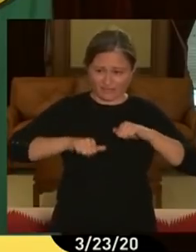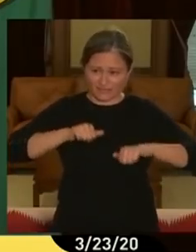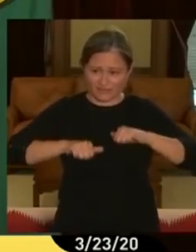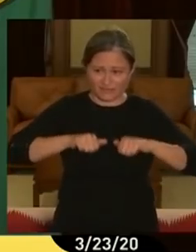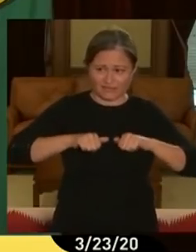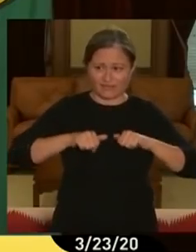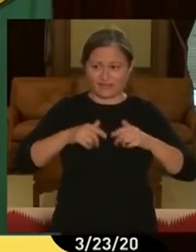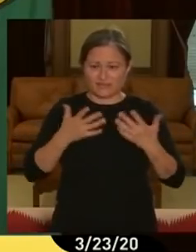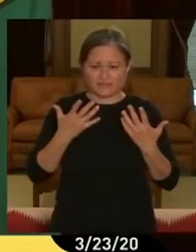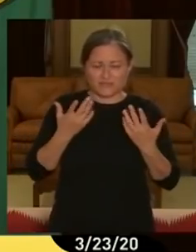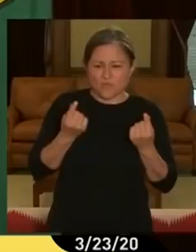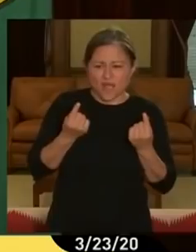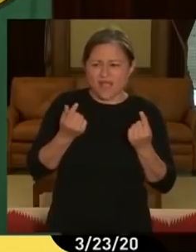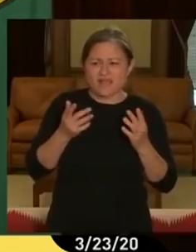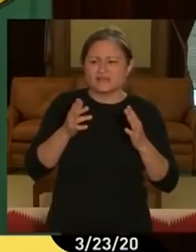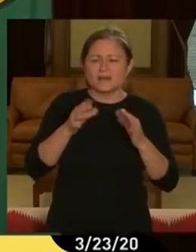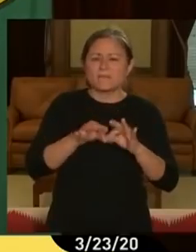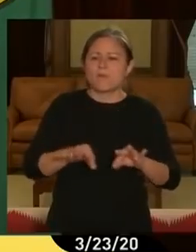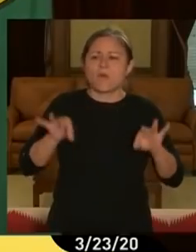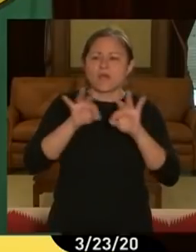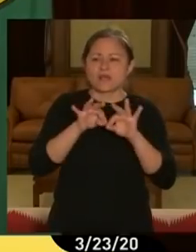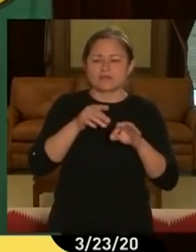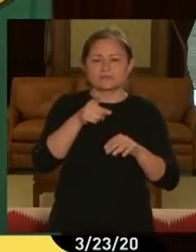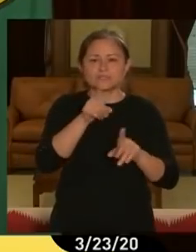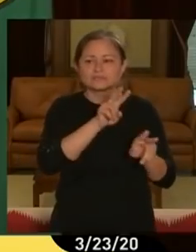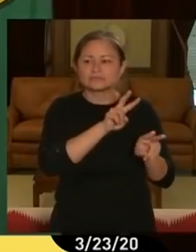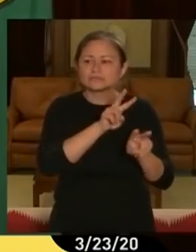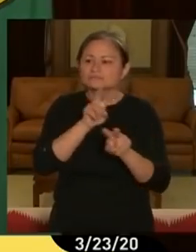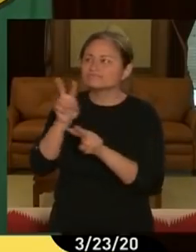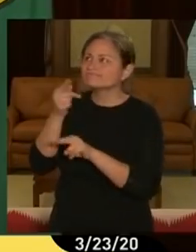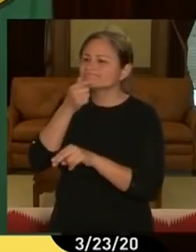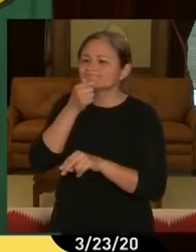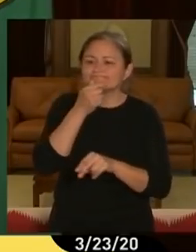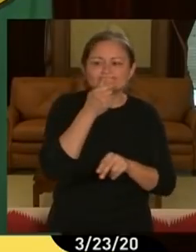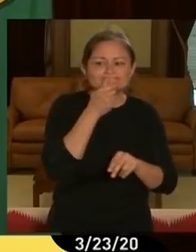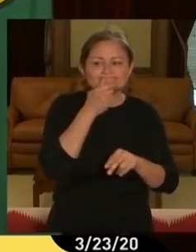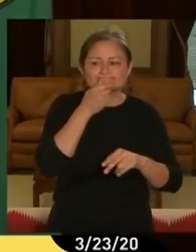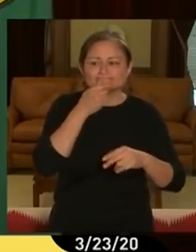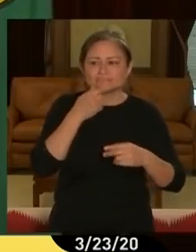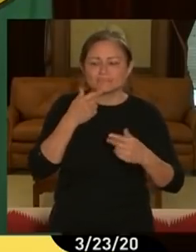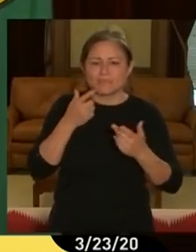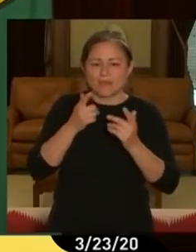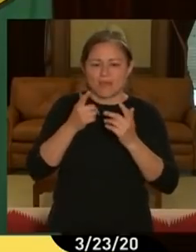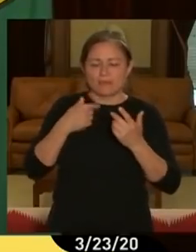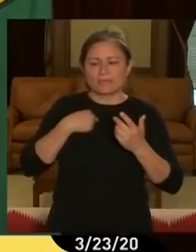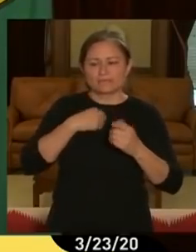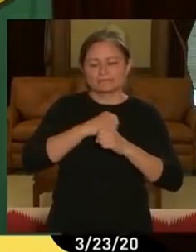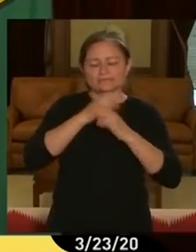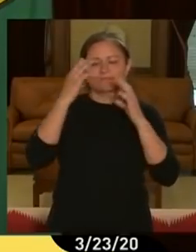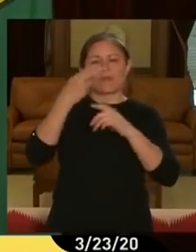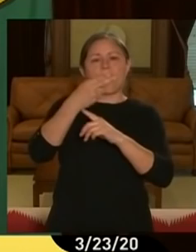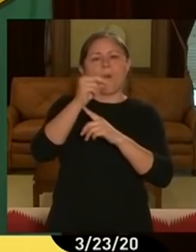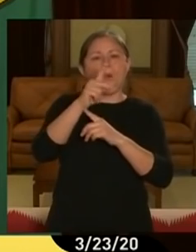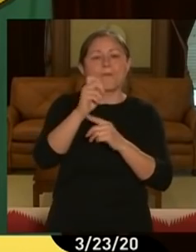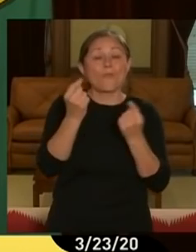AND SO IN THESE UNCERTAIN TIMES, I WOULD ENCOURAGE EVERYONE TO TURN TO WHATEVER IN THEIR LIVES CAN BRING THEM